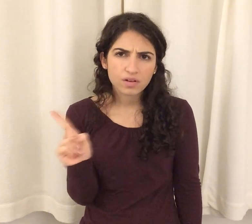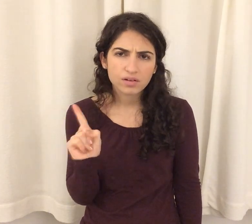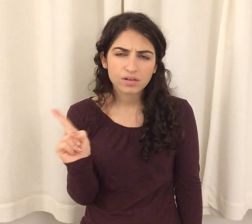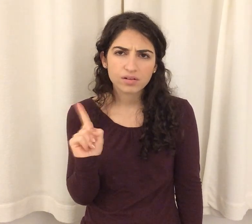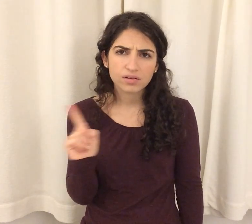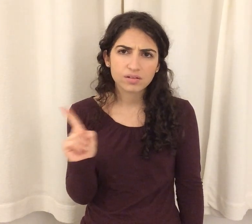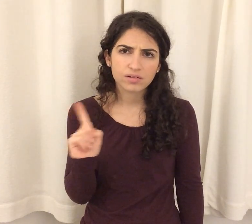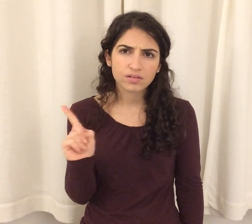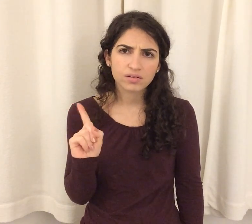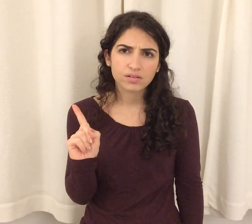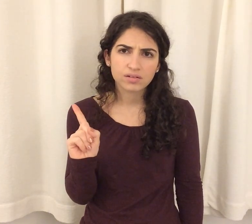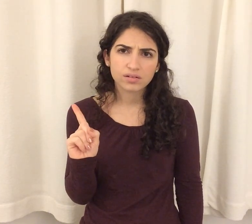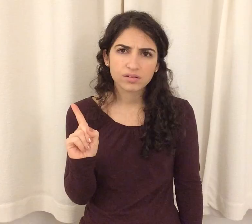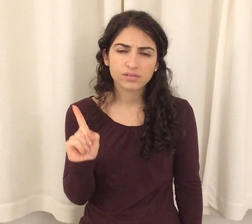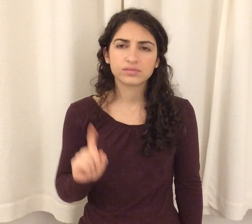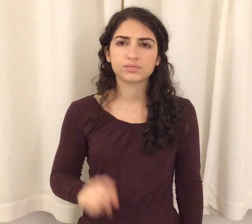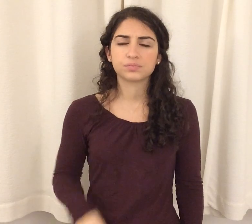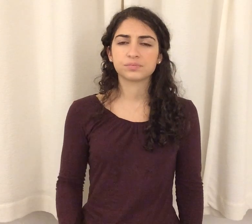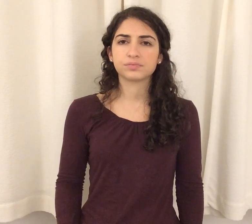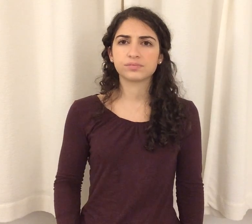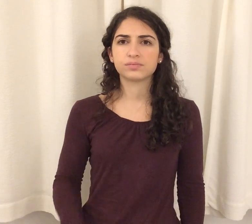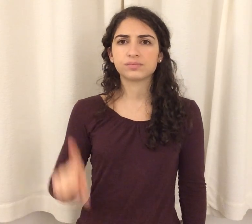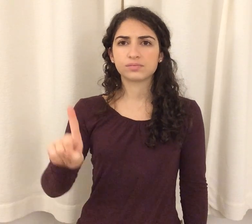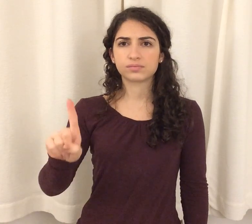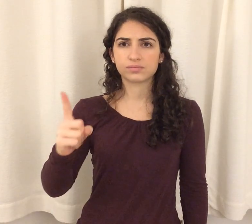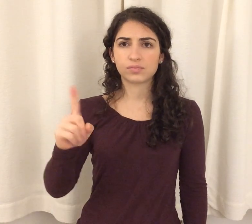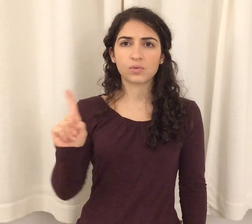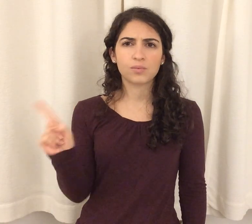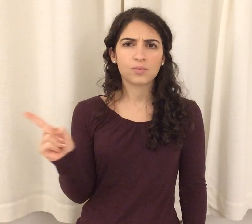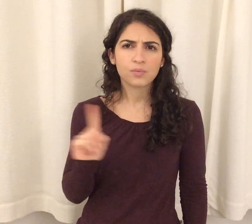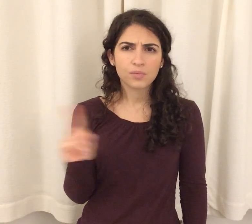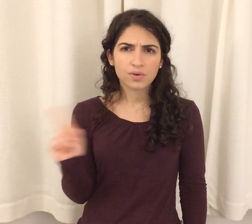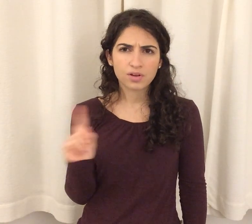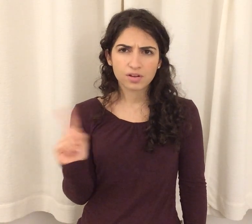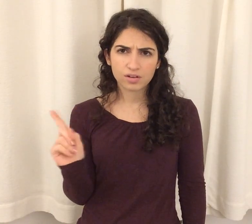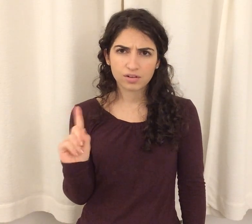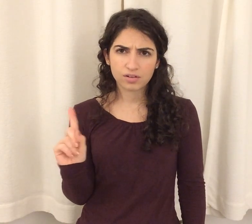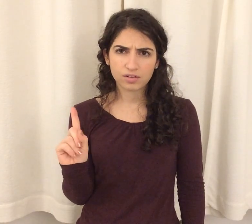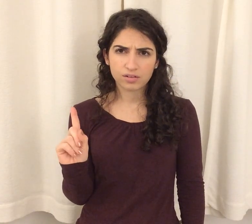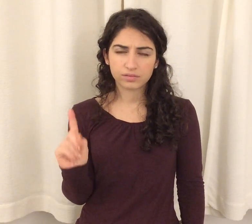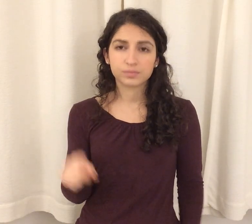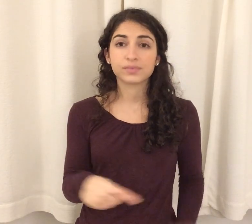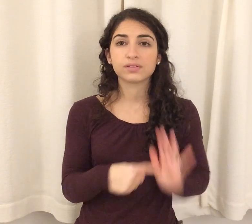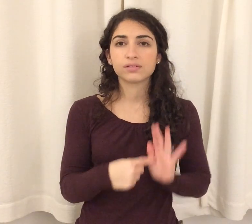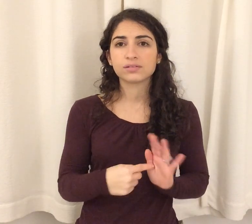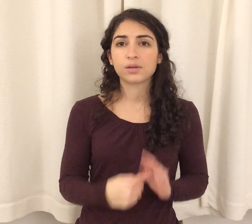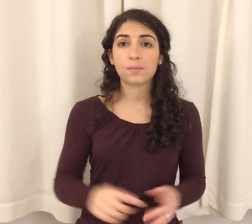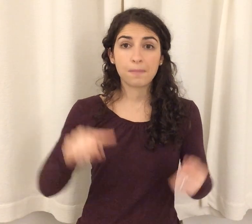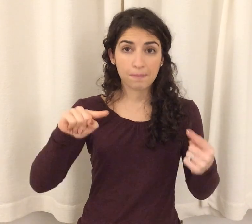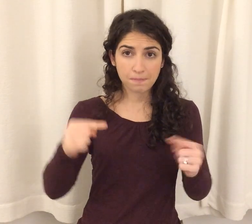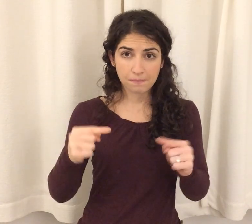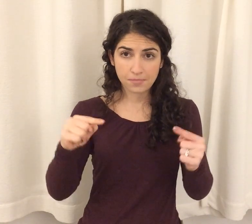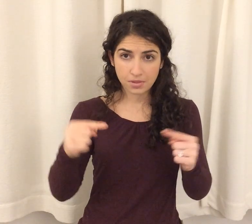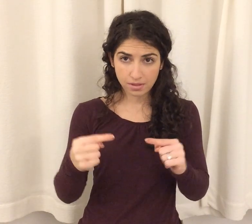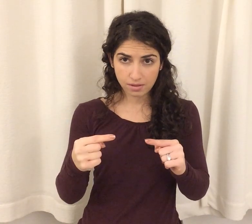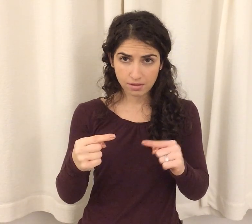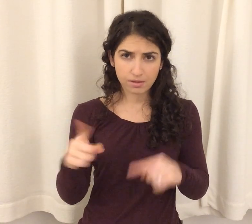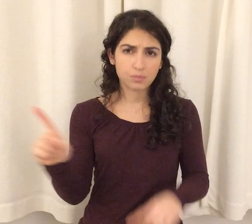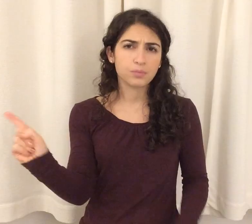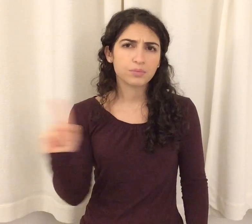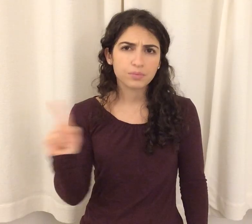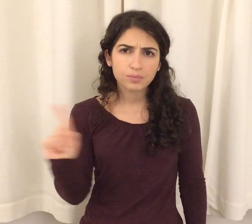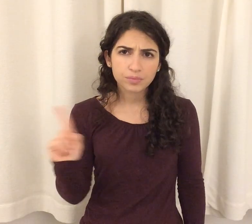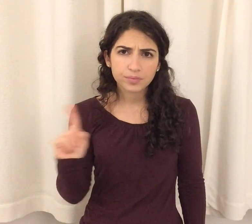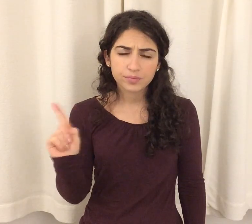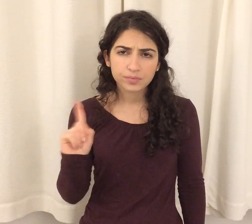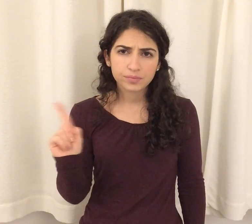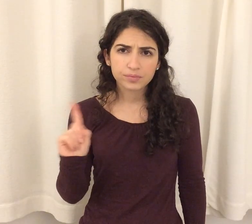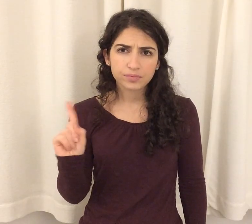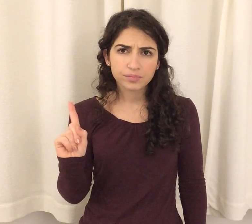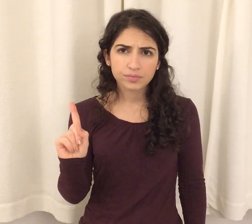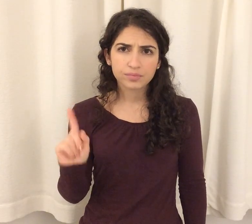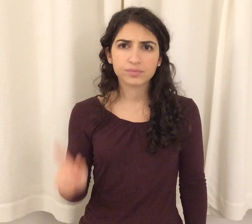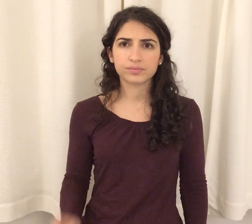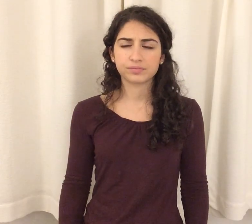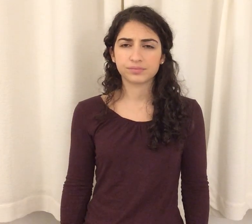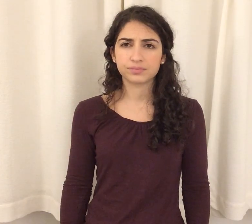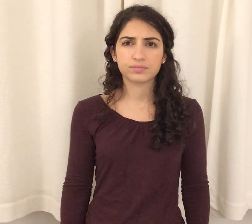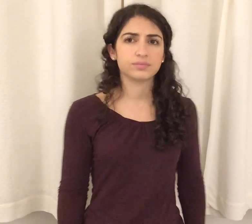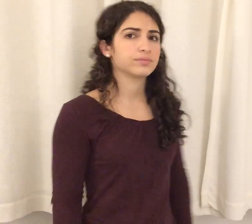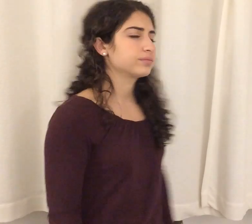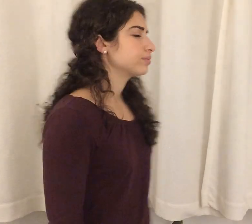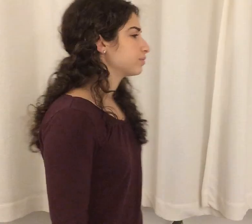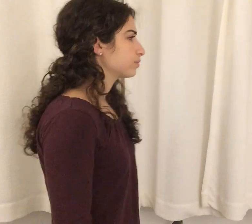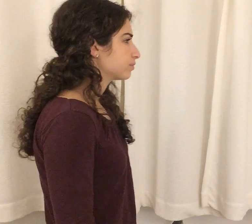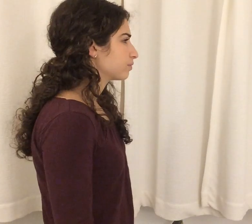WHERE? "where". For example: "Pain where?"